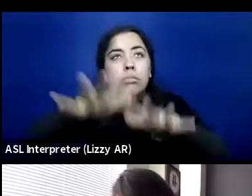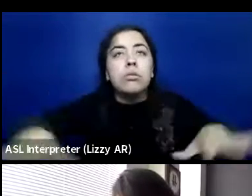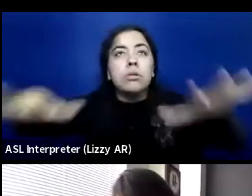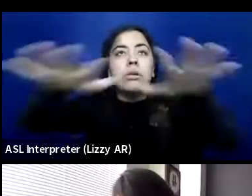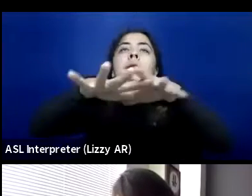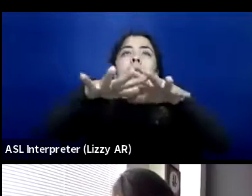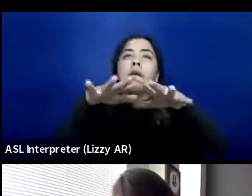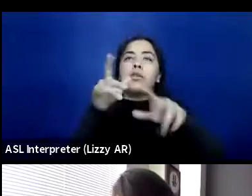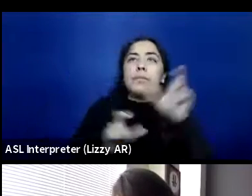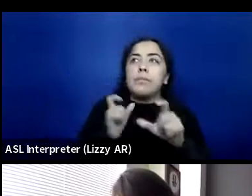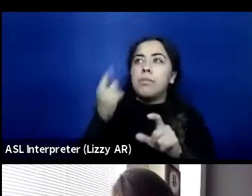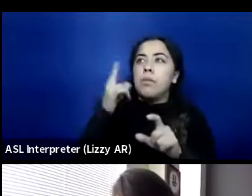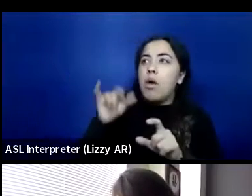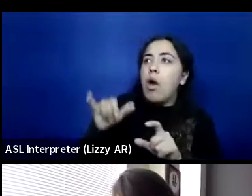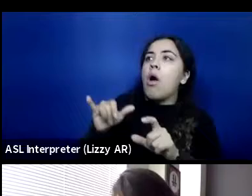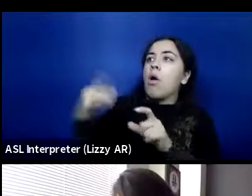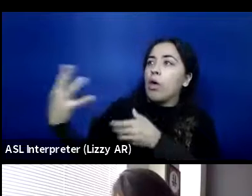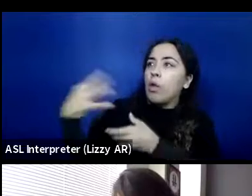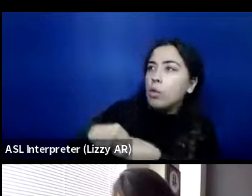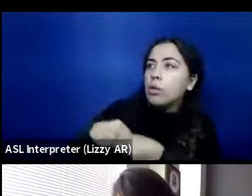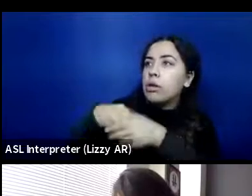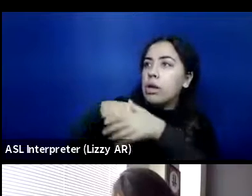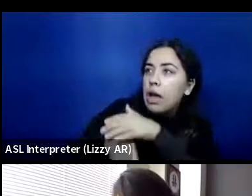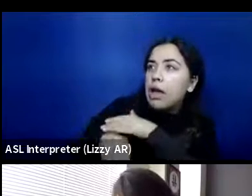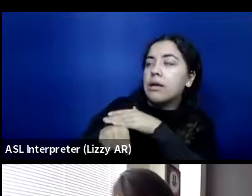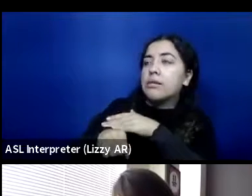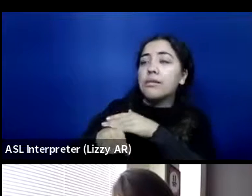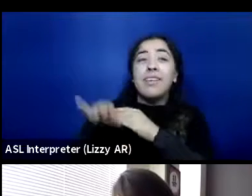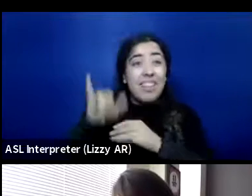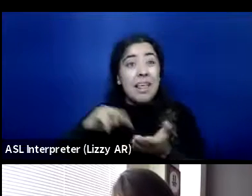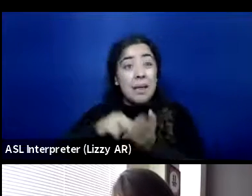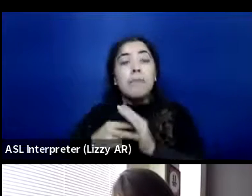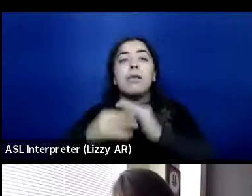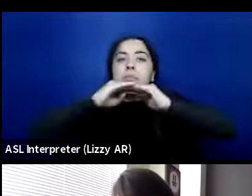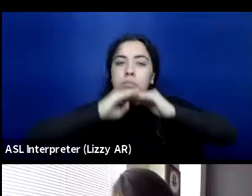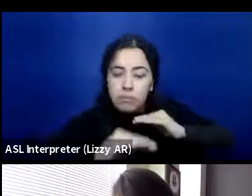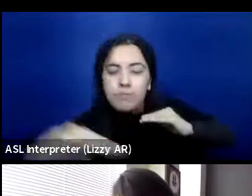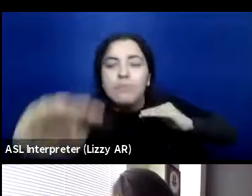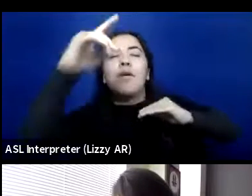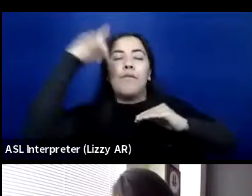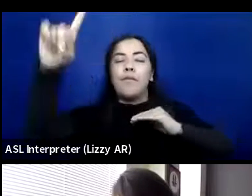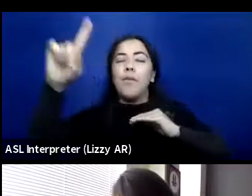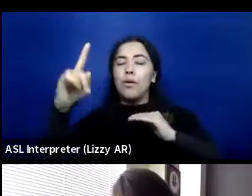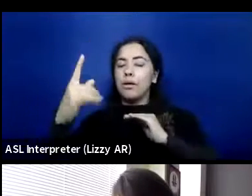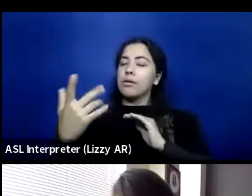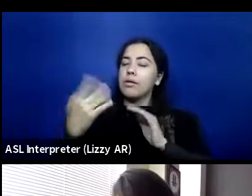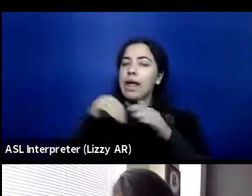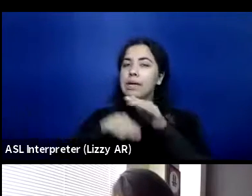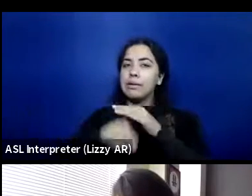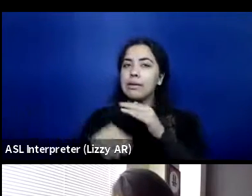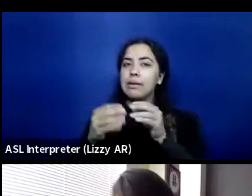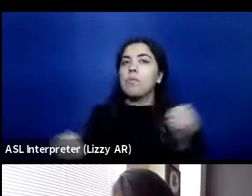to sustain improvements and excellence and accessibility. From a technological standpoint, I think,